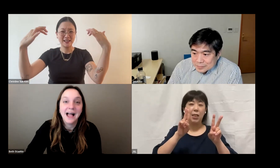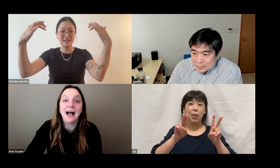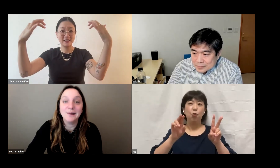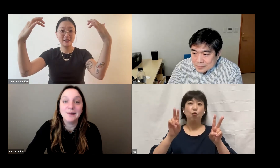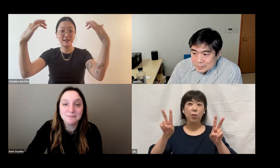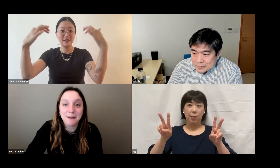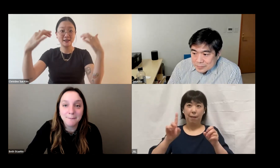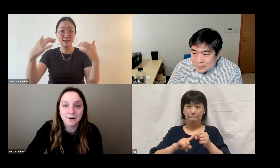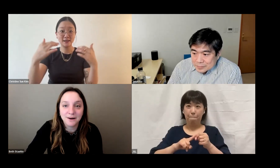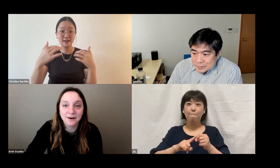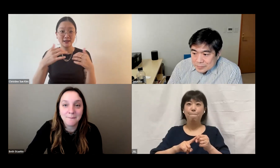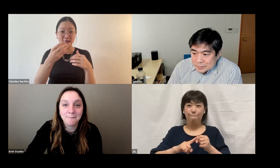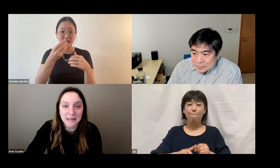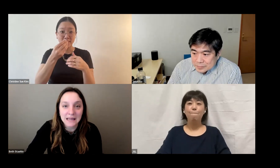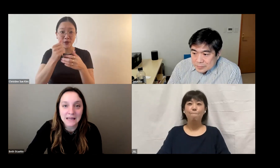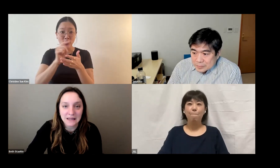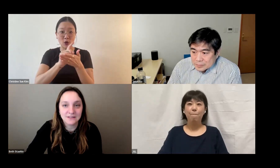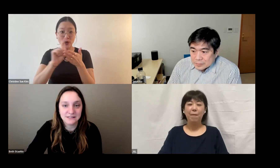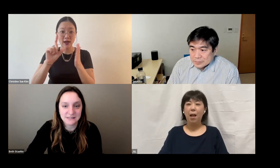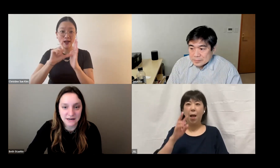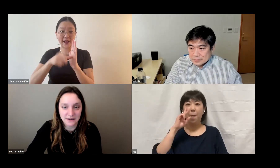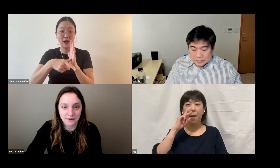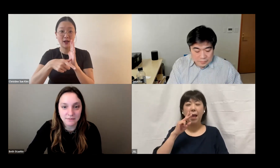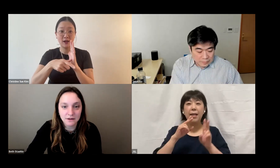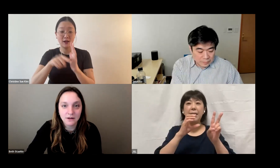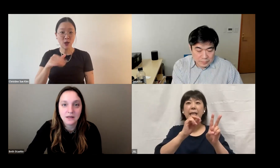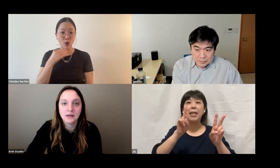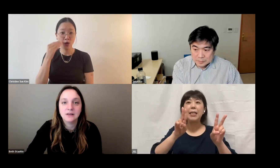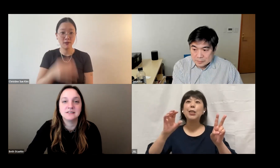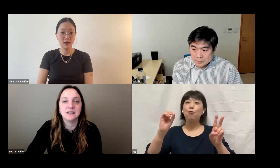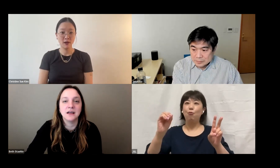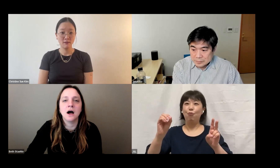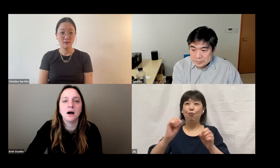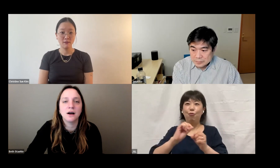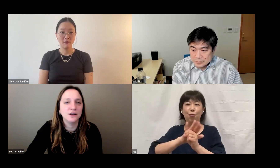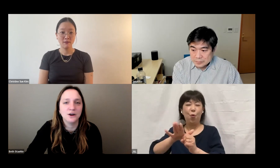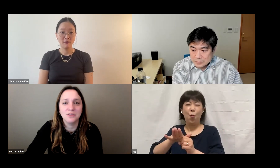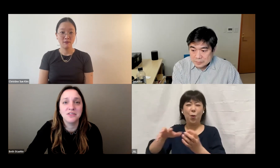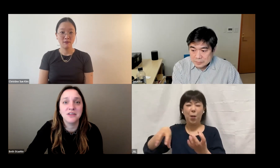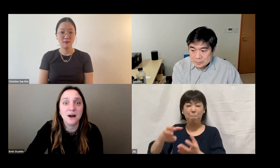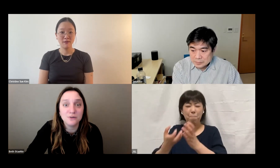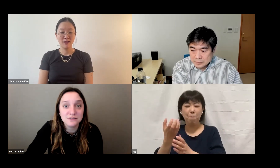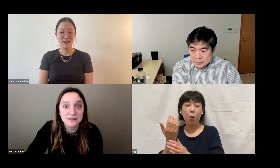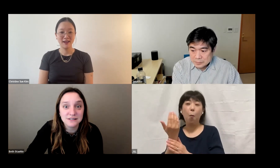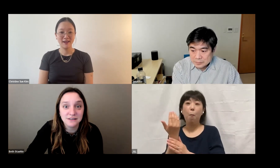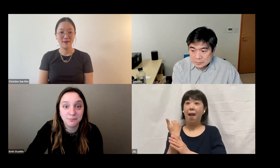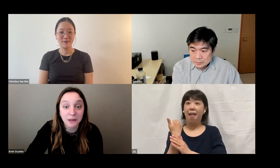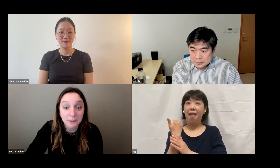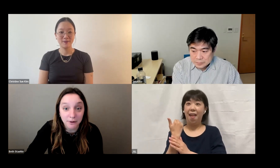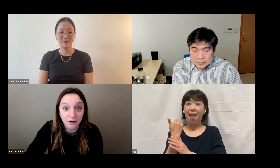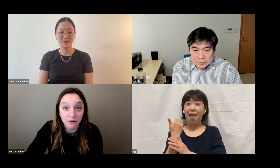I remember being in the stadium, seeing, you know, thousands of people